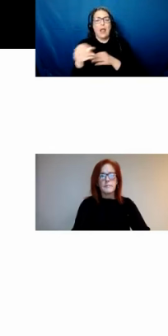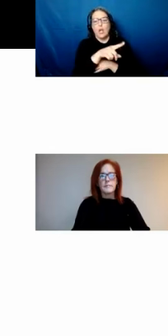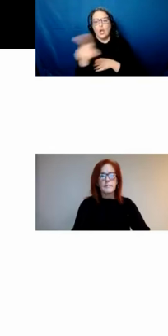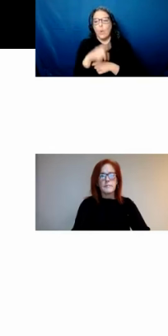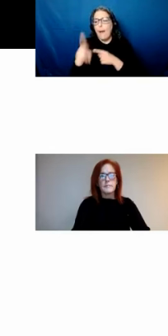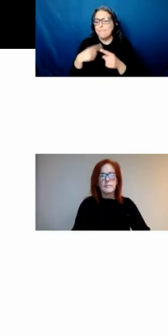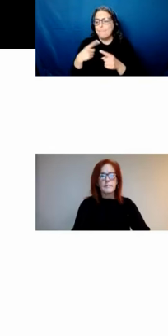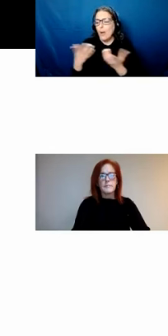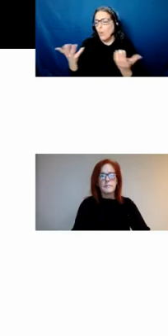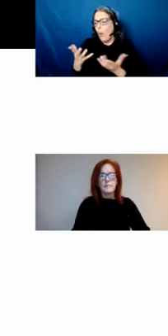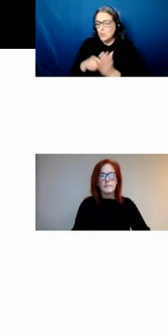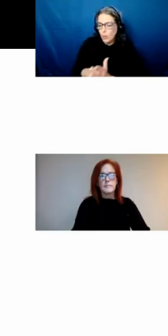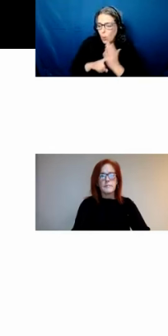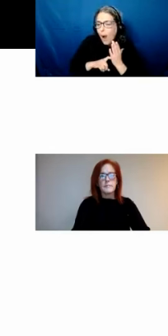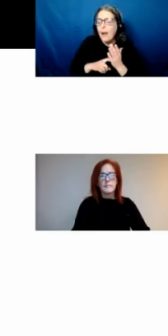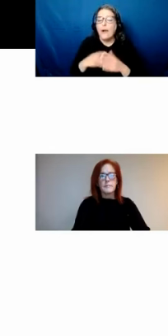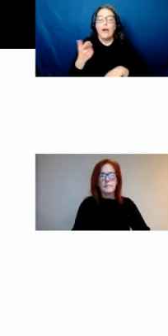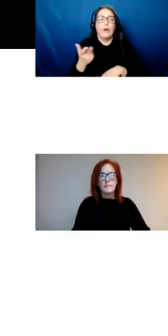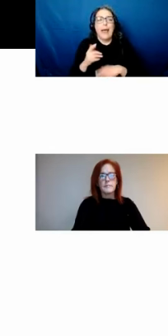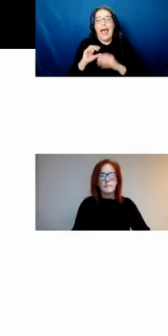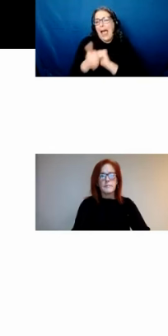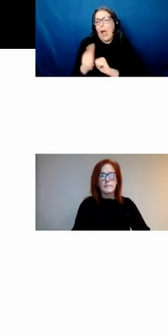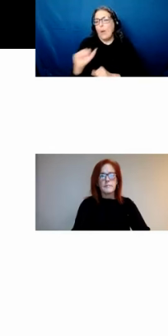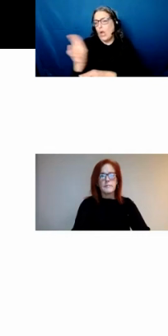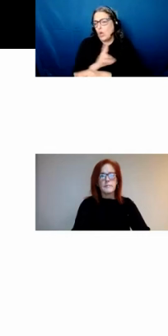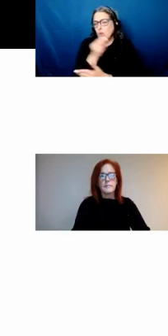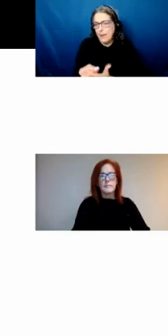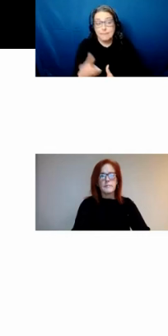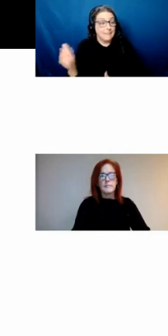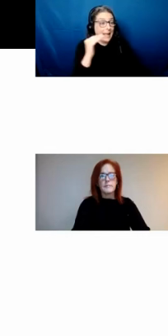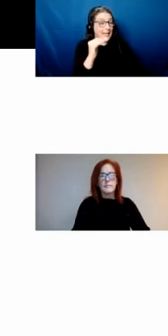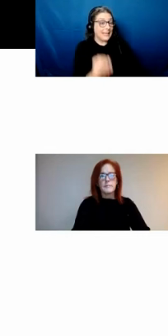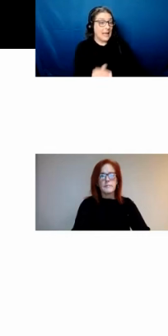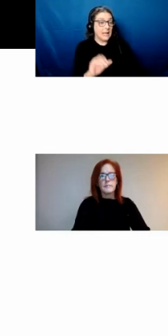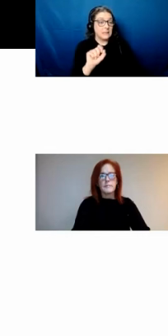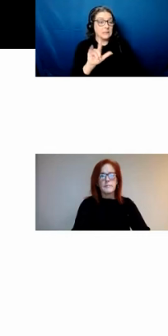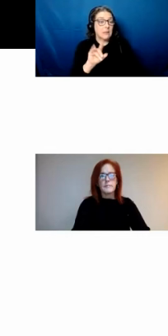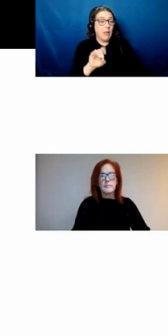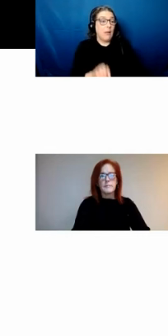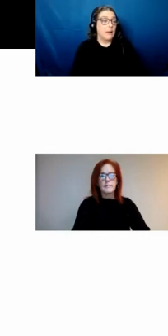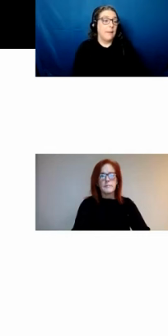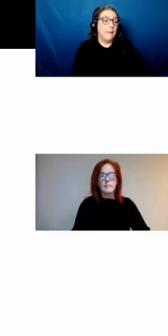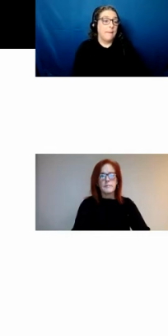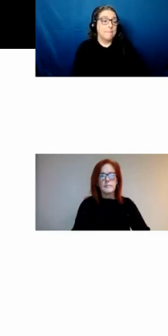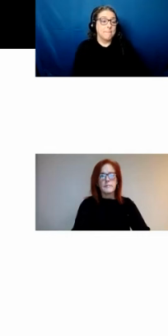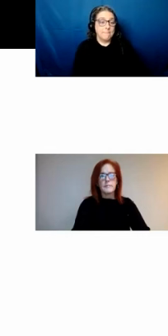Thank you so much Meredith and Mike. Does anyone have any questions that we can -- or feedback that we can answer right now?